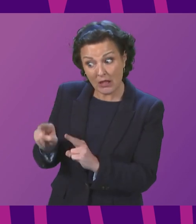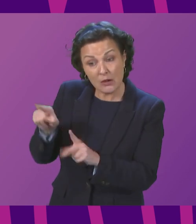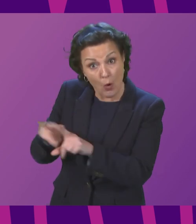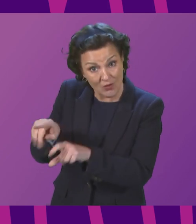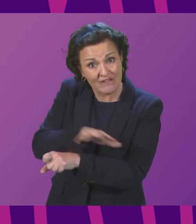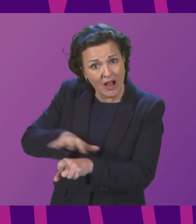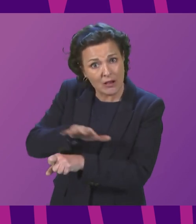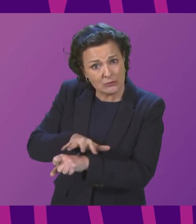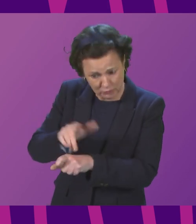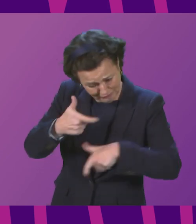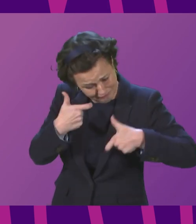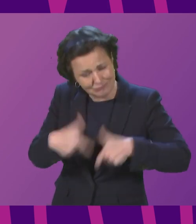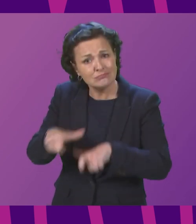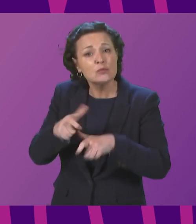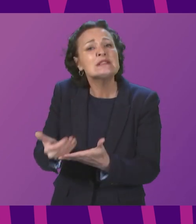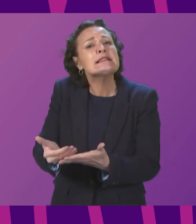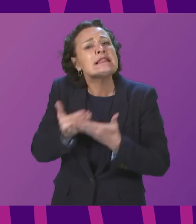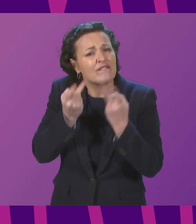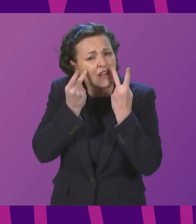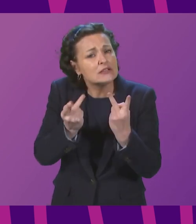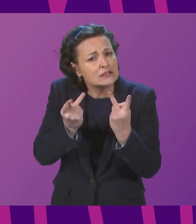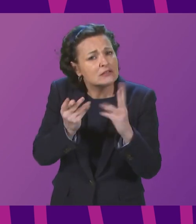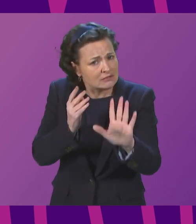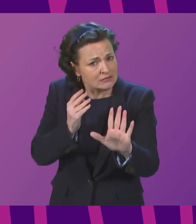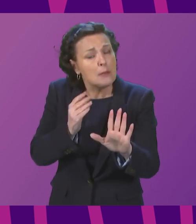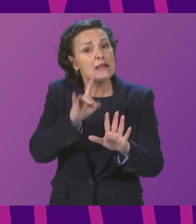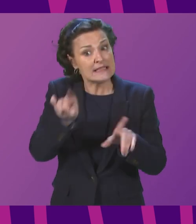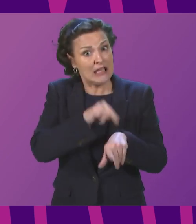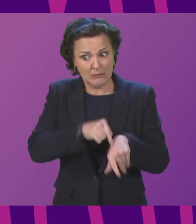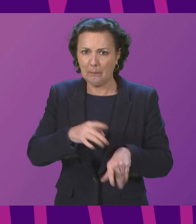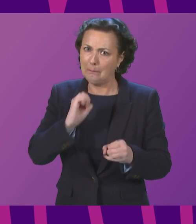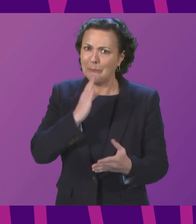and, secondly, about the need to ensure that visiting is safe and that we are taking all